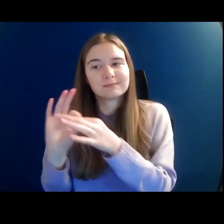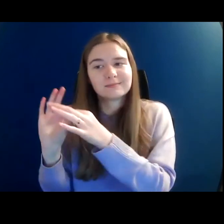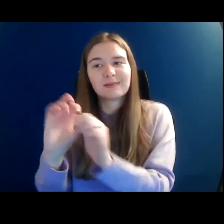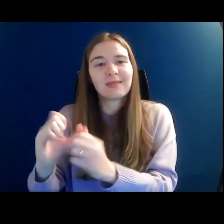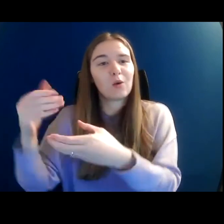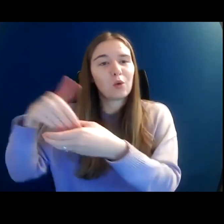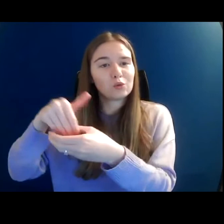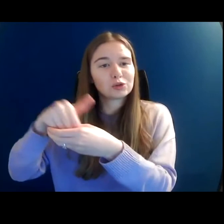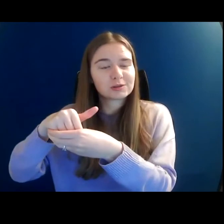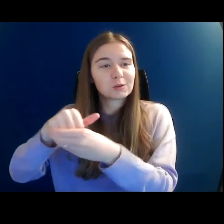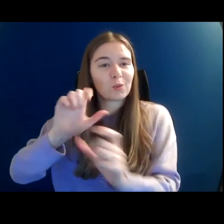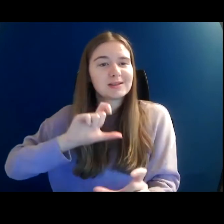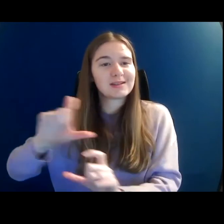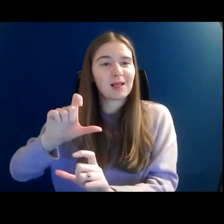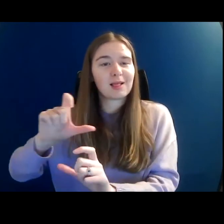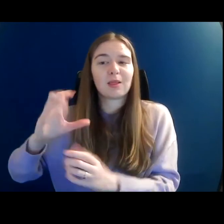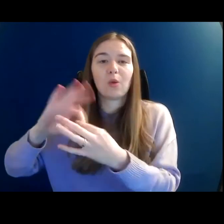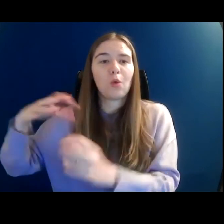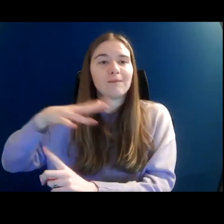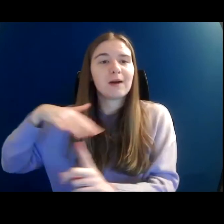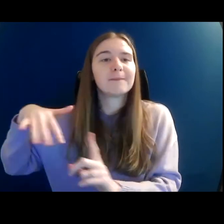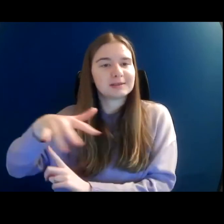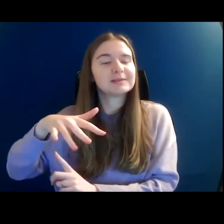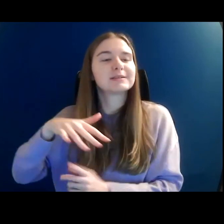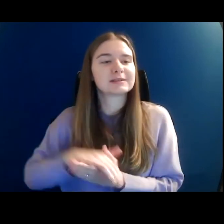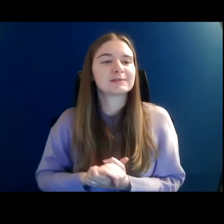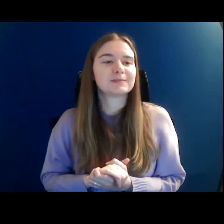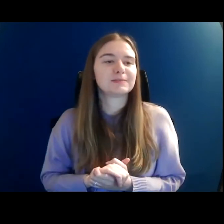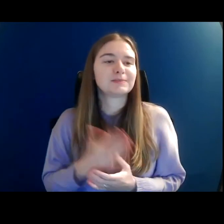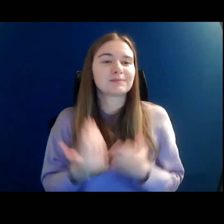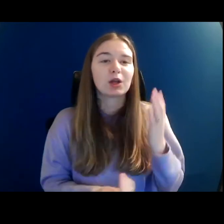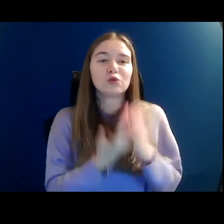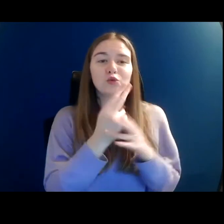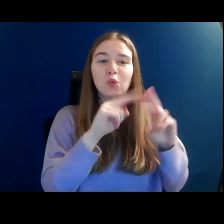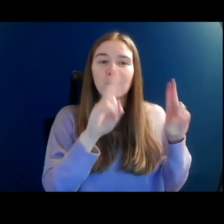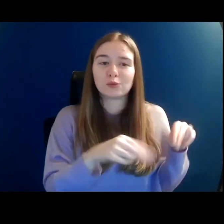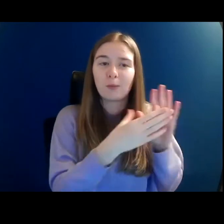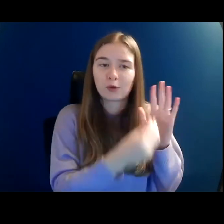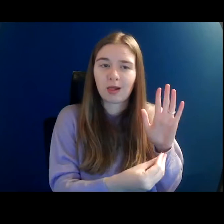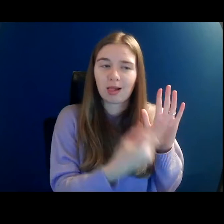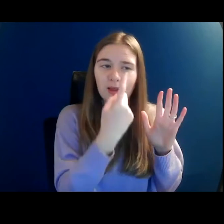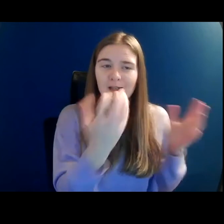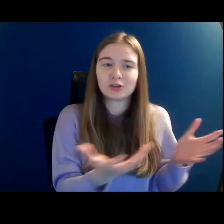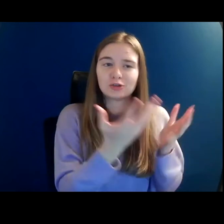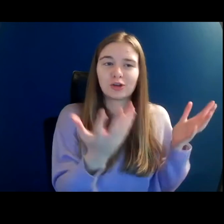whilst in their own home environment. A new housing model that encourages support